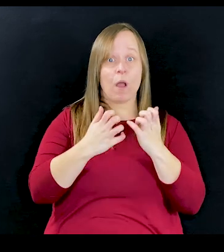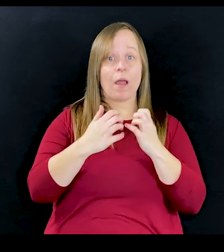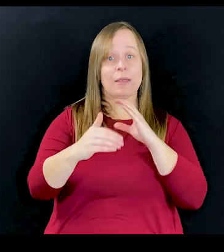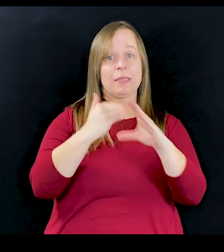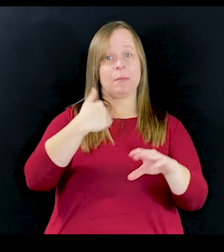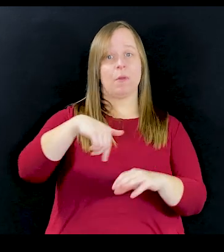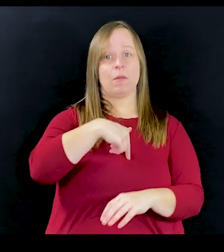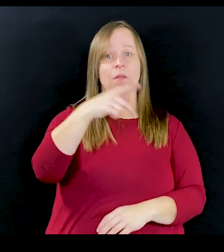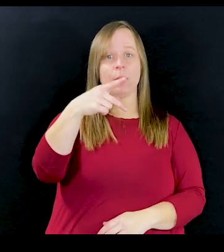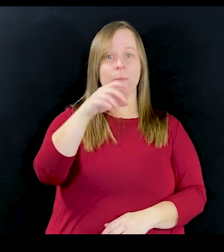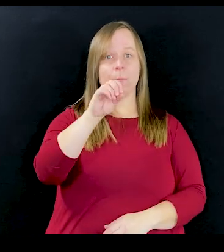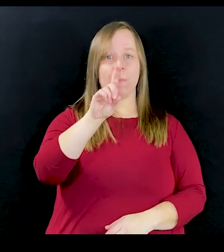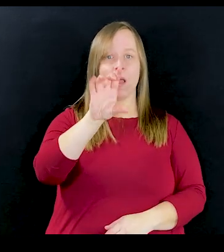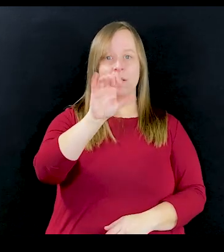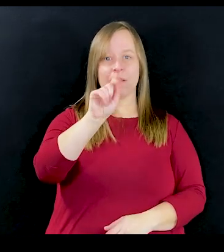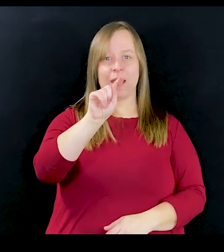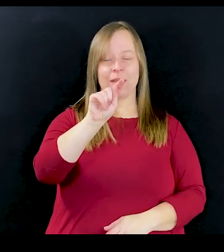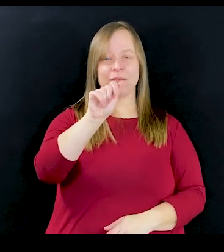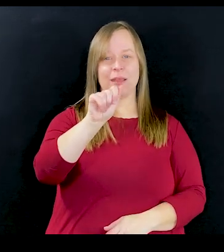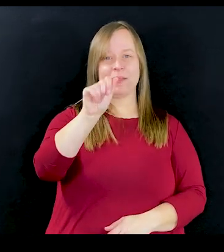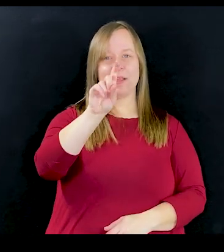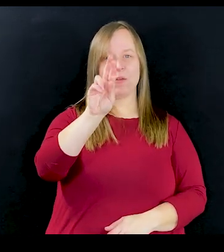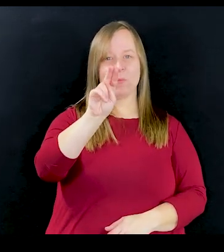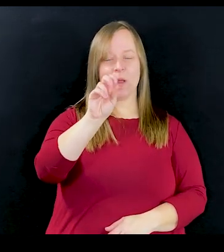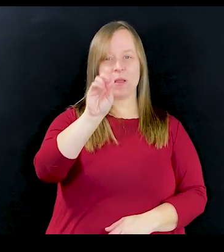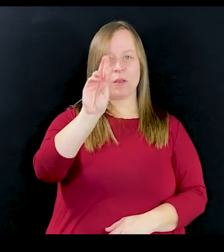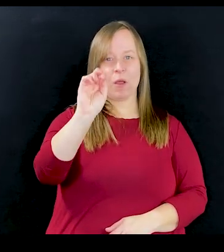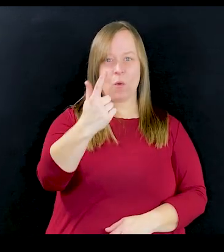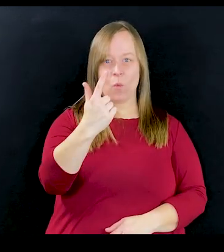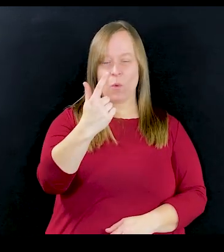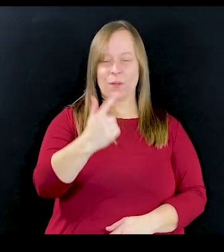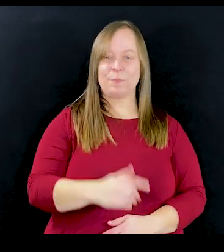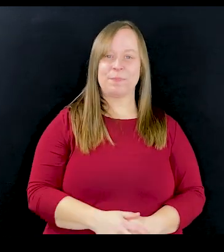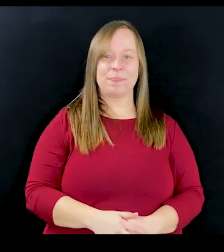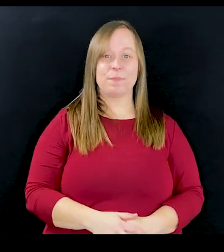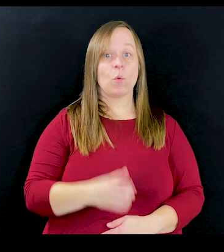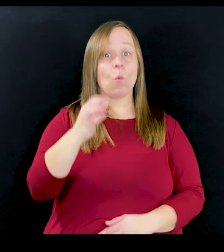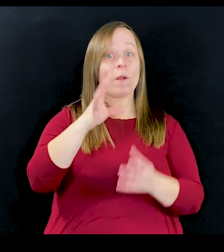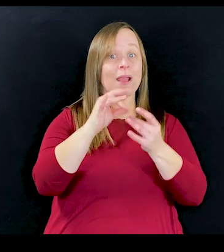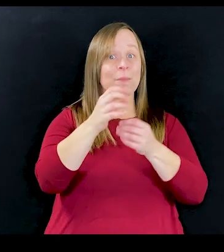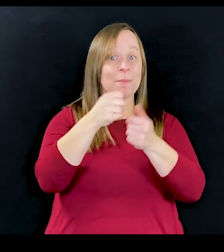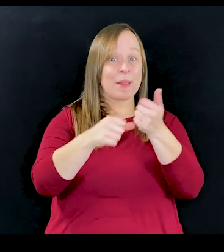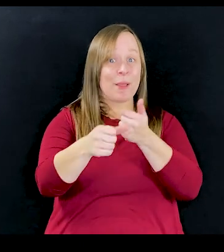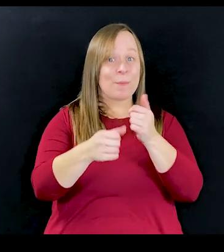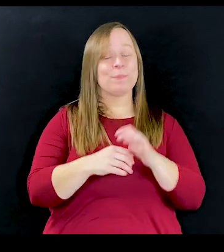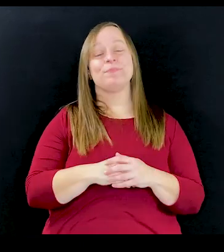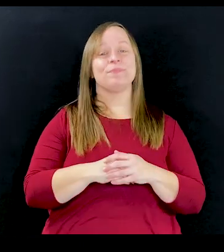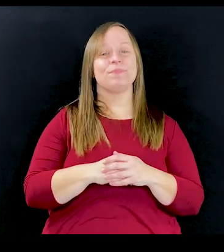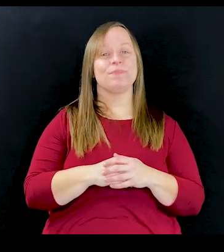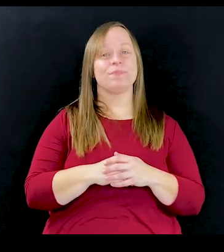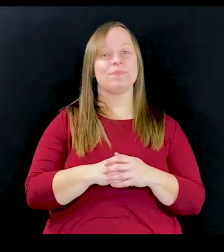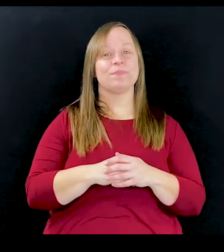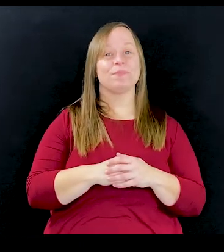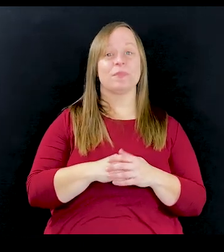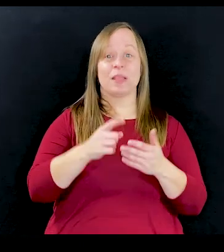us to discuss, please email podcast@drny.org or comment below.